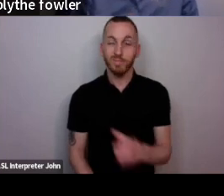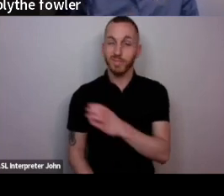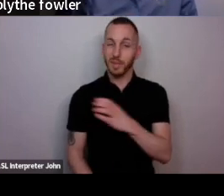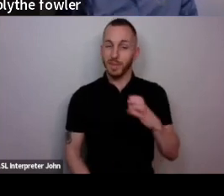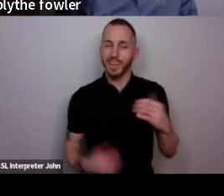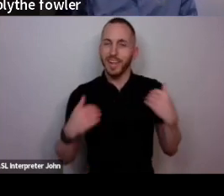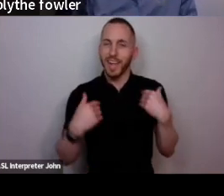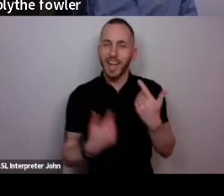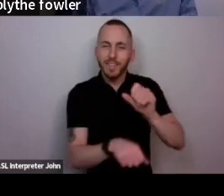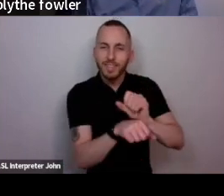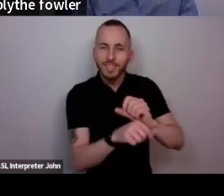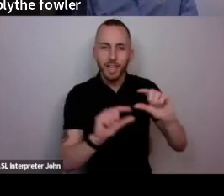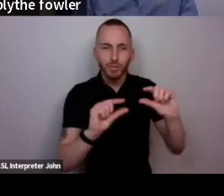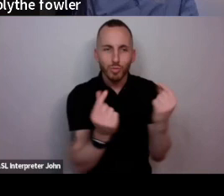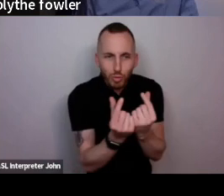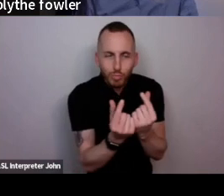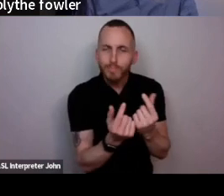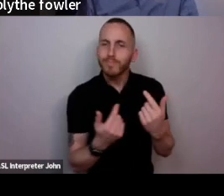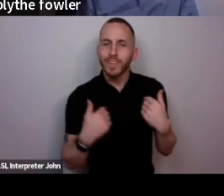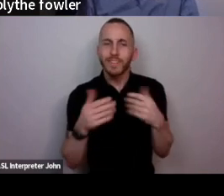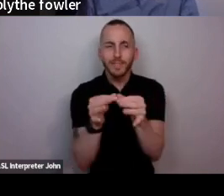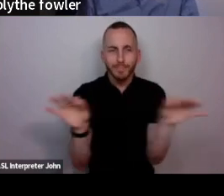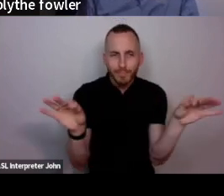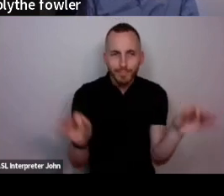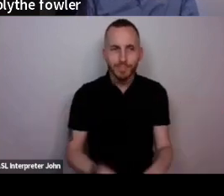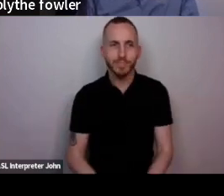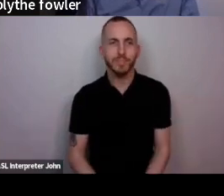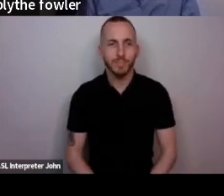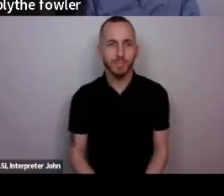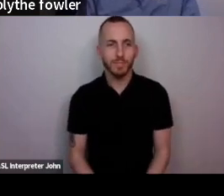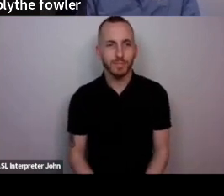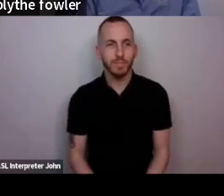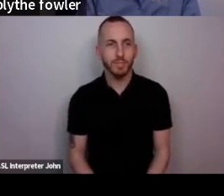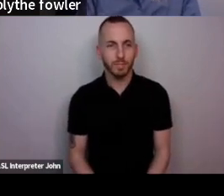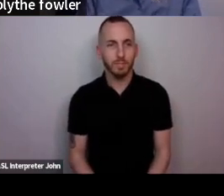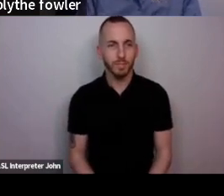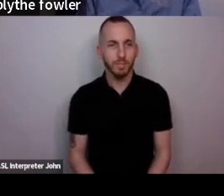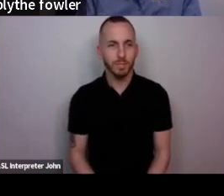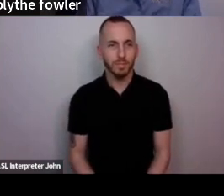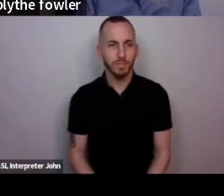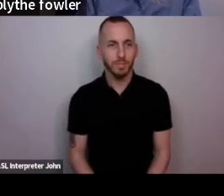It is the intent of offering these webinars on Disaster Emotional Care Guidelines